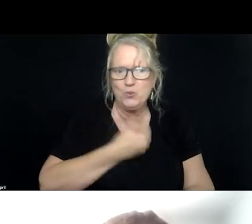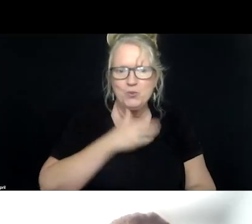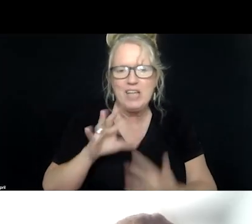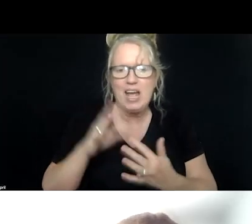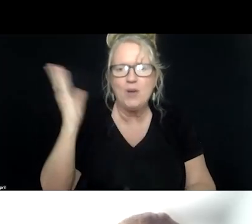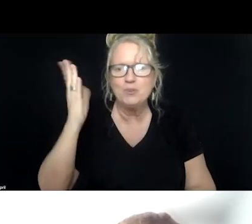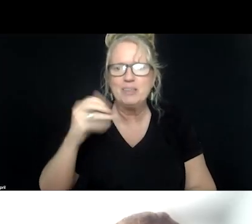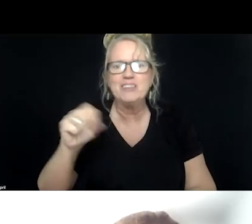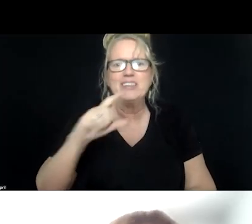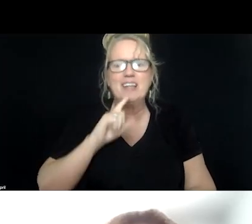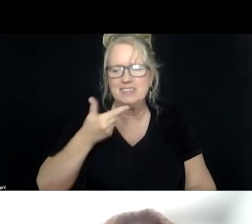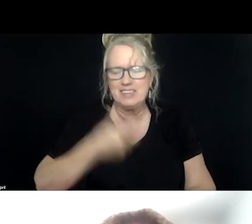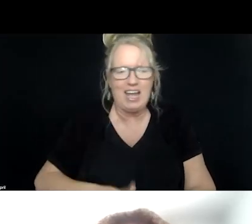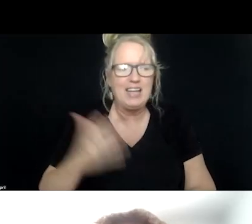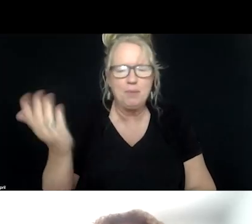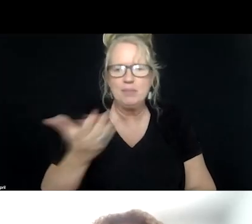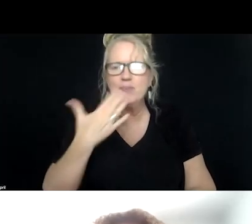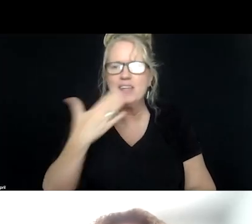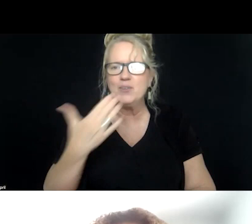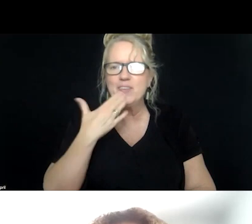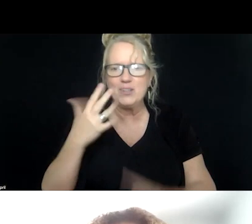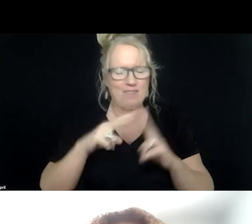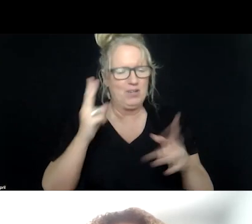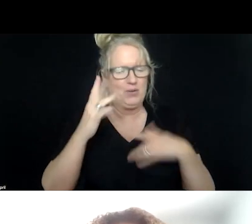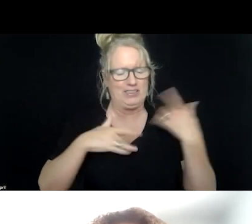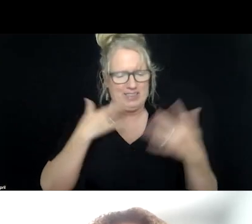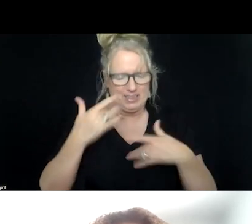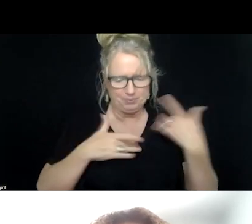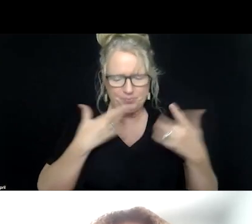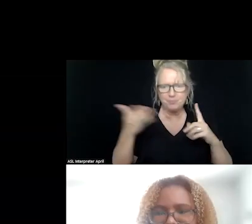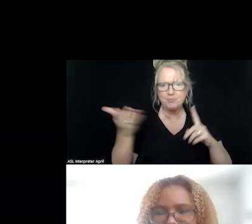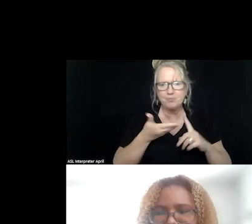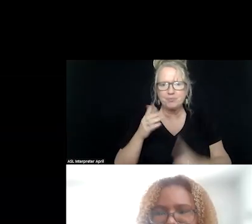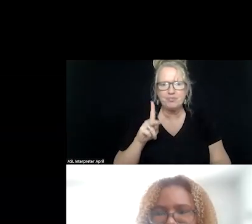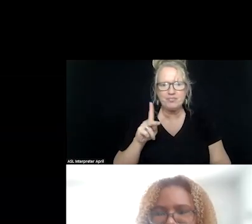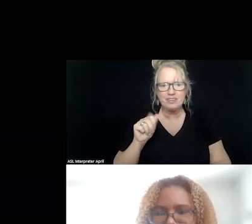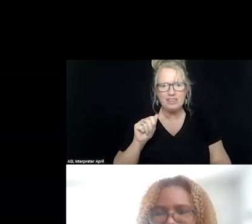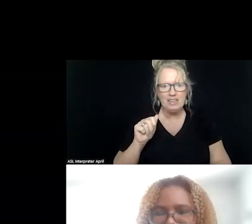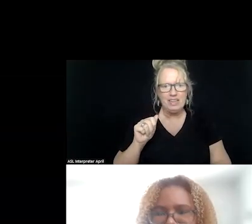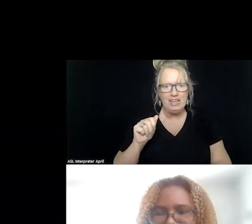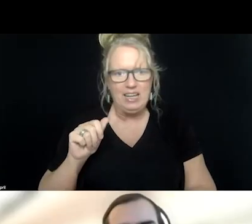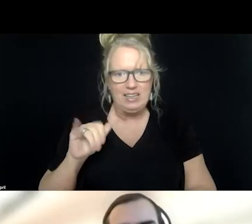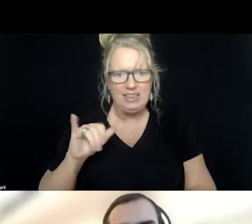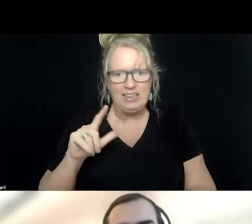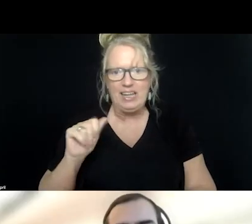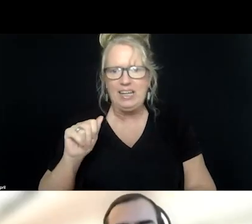I AM EXCITED TO INTRODUCE CAITLIN WHO IS A DOCTORAL